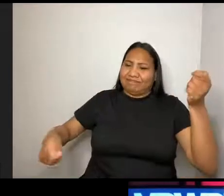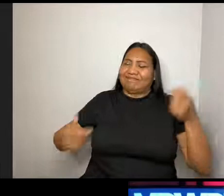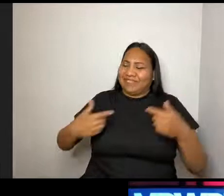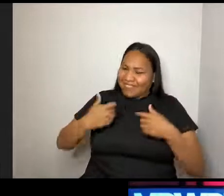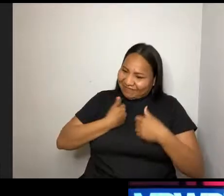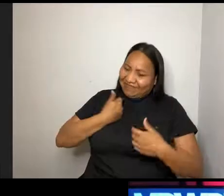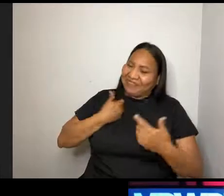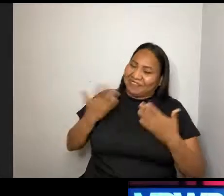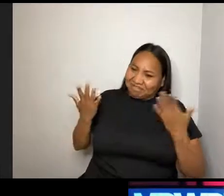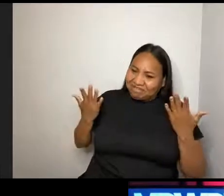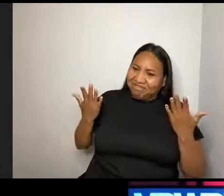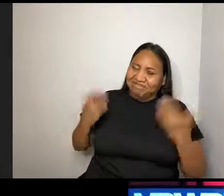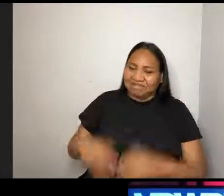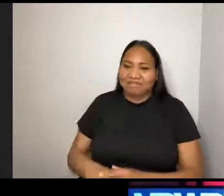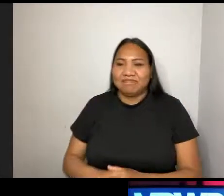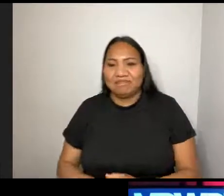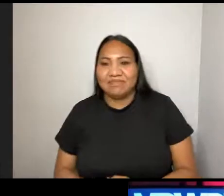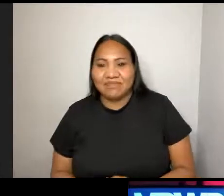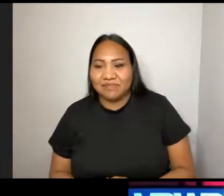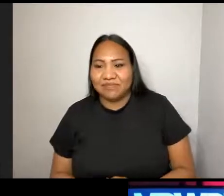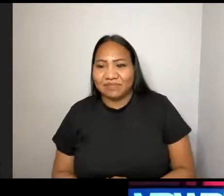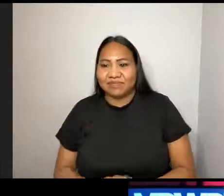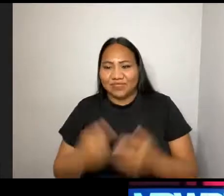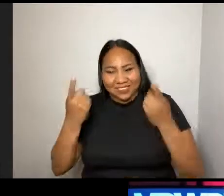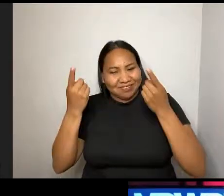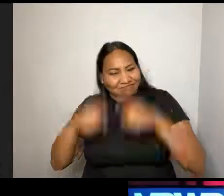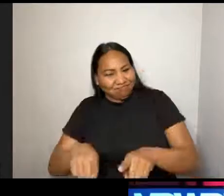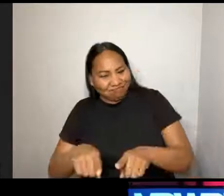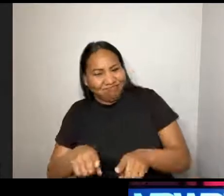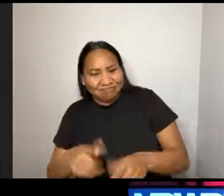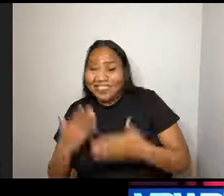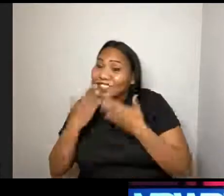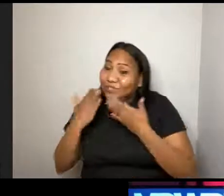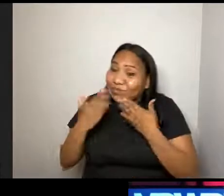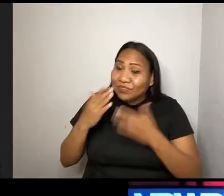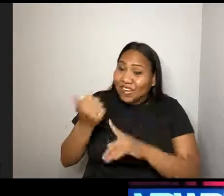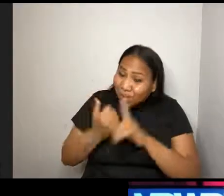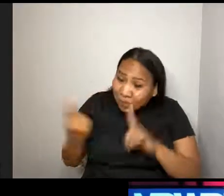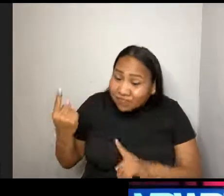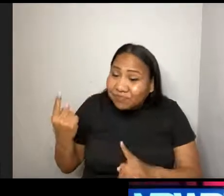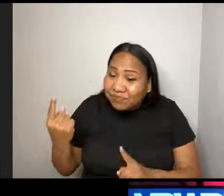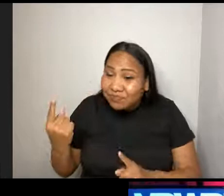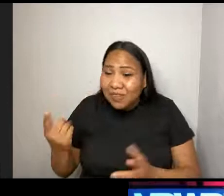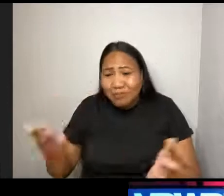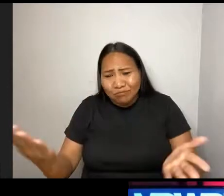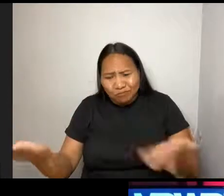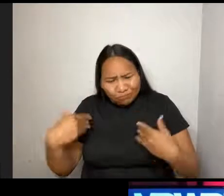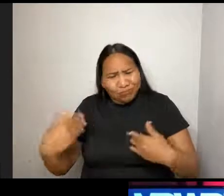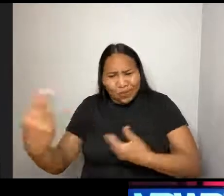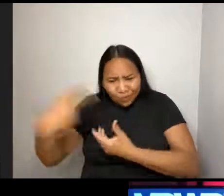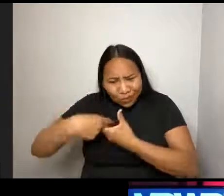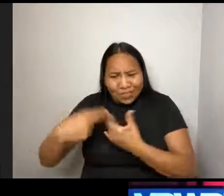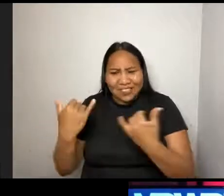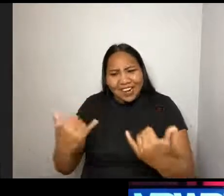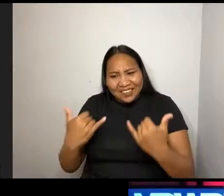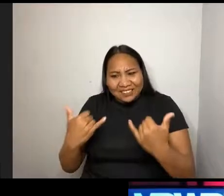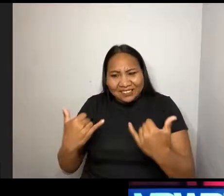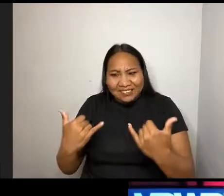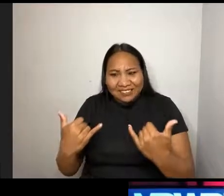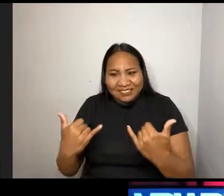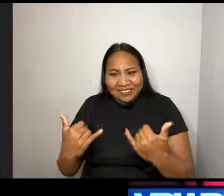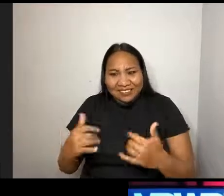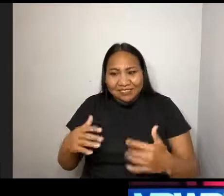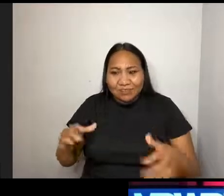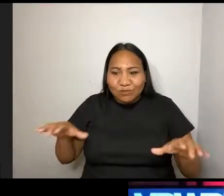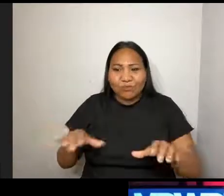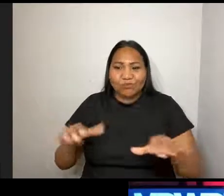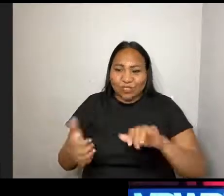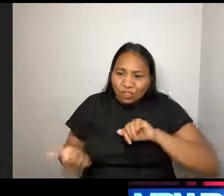thank you, everybody, for going on that path and doing the work of change. My question is